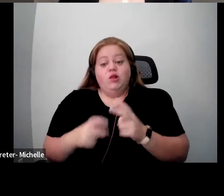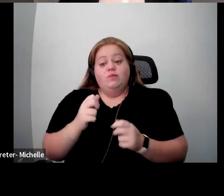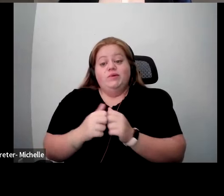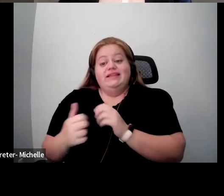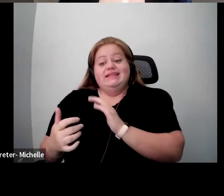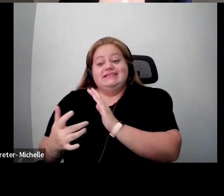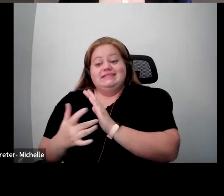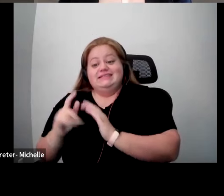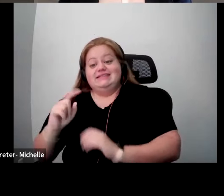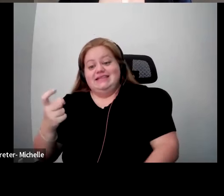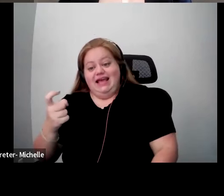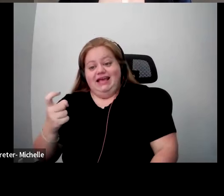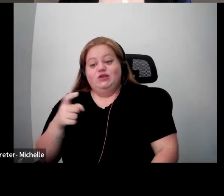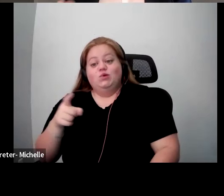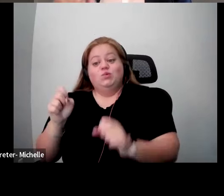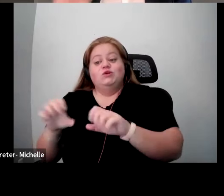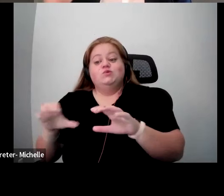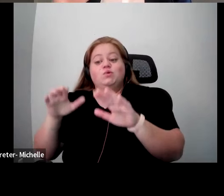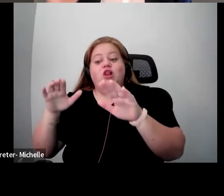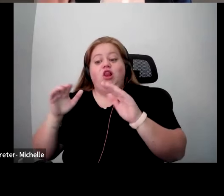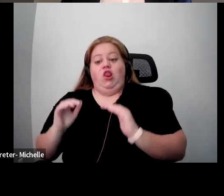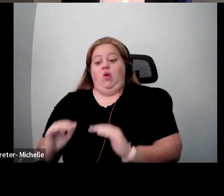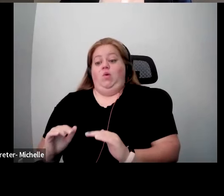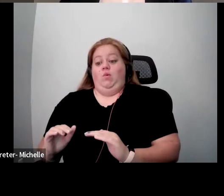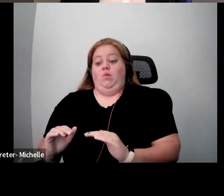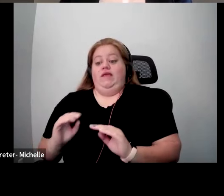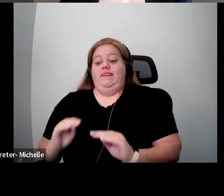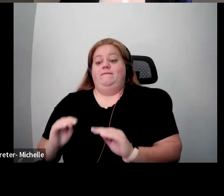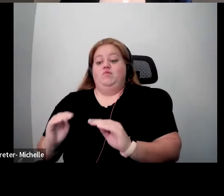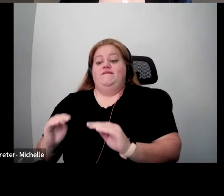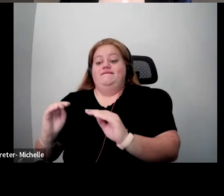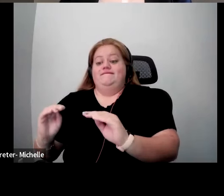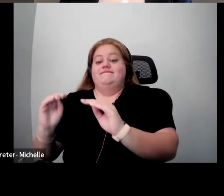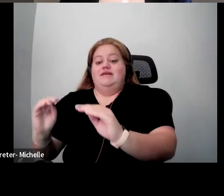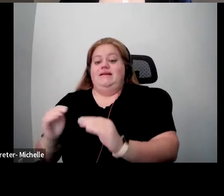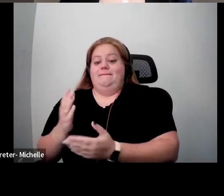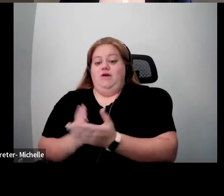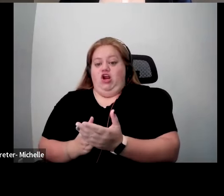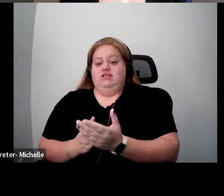on a very low level and just move every single piece by points to get the perfect layout.